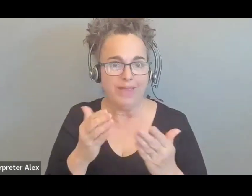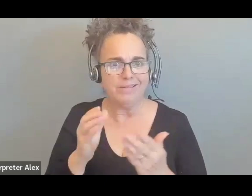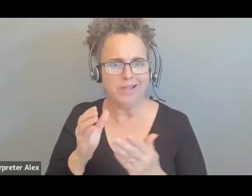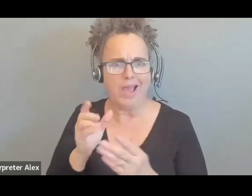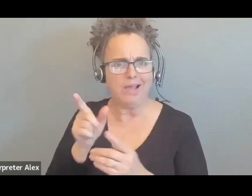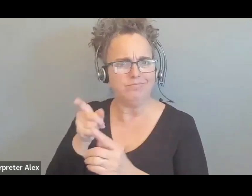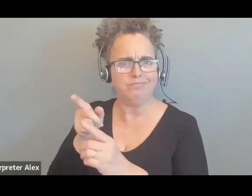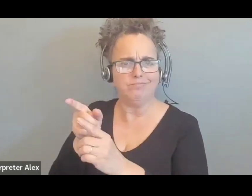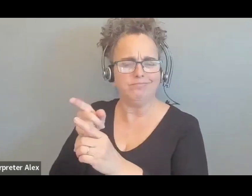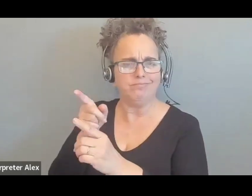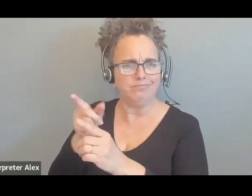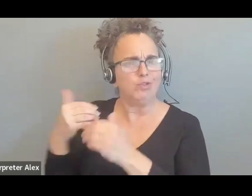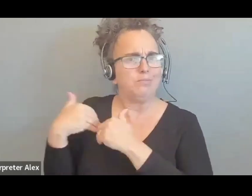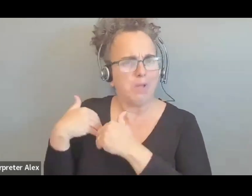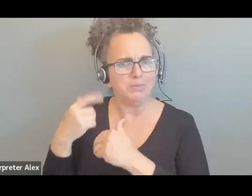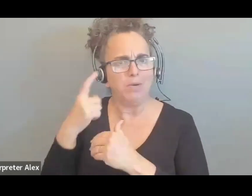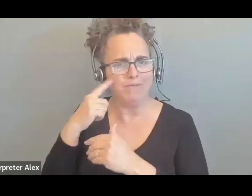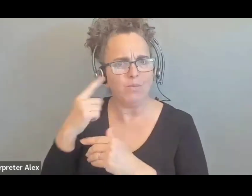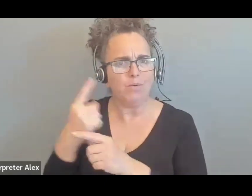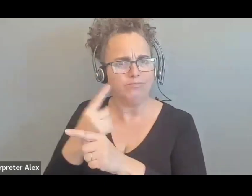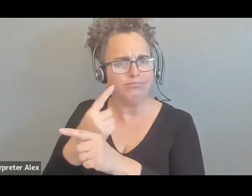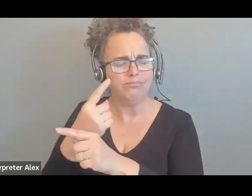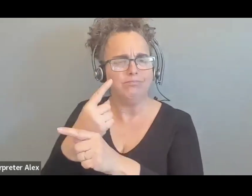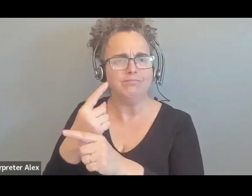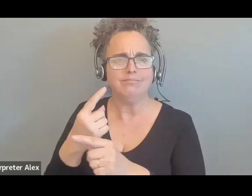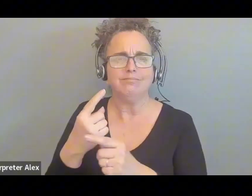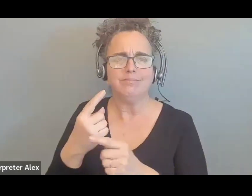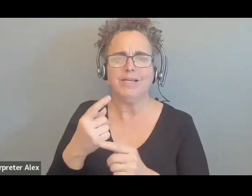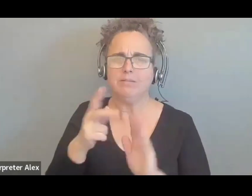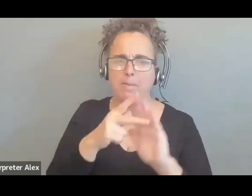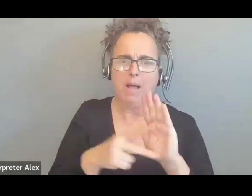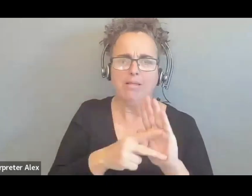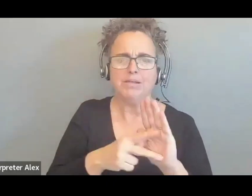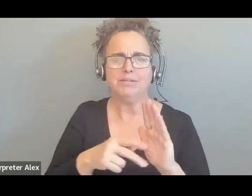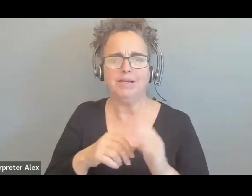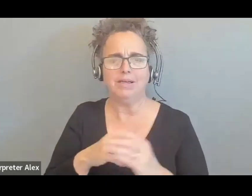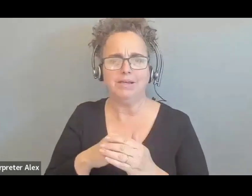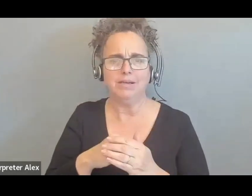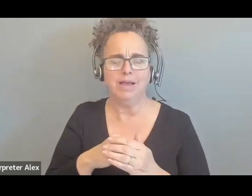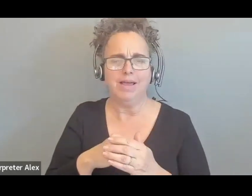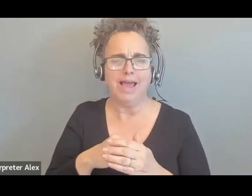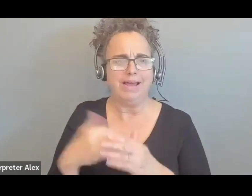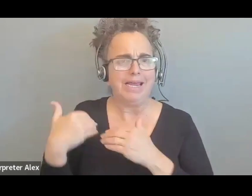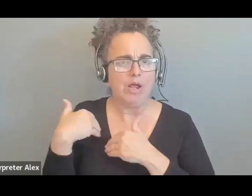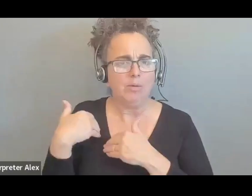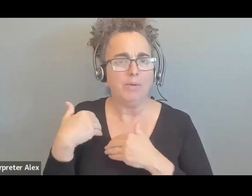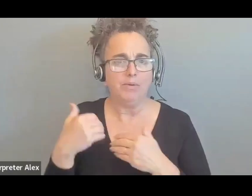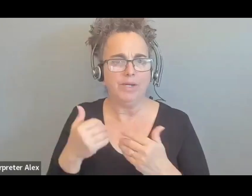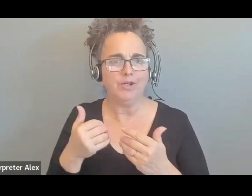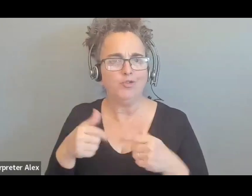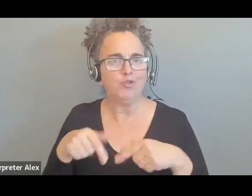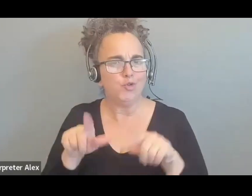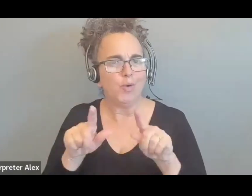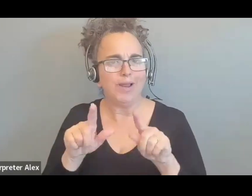and advocacy at the legal level. And you know, we just saw all these boycotts happen over the last two